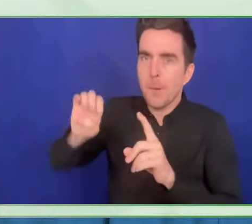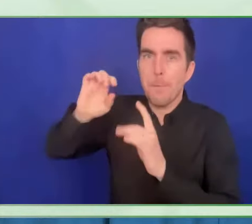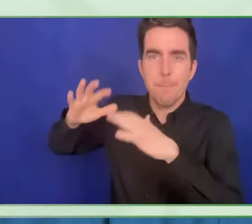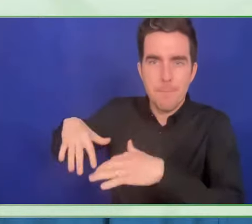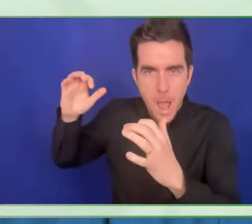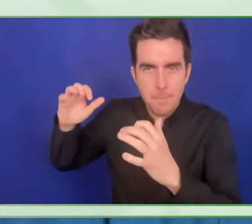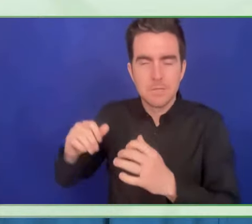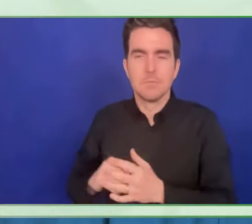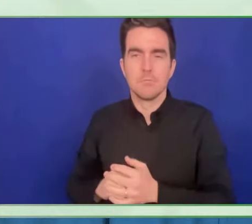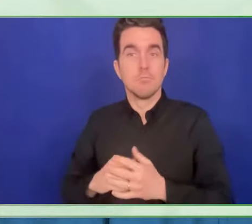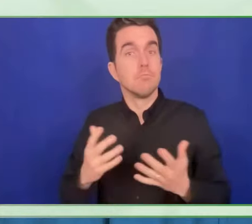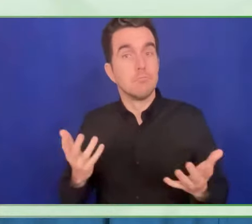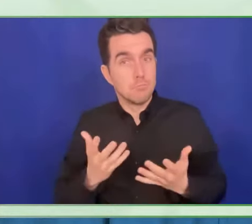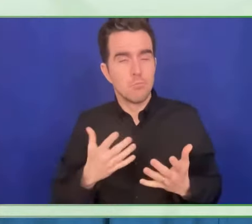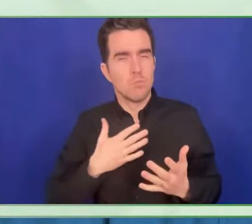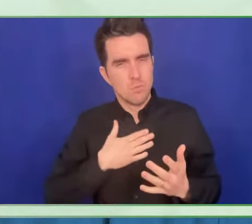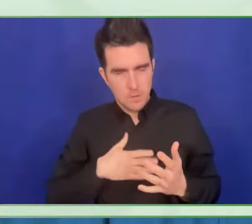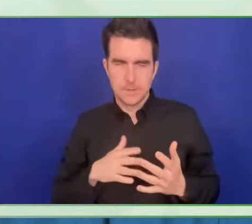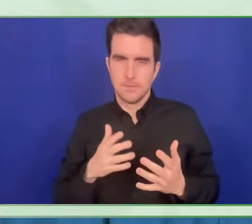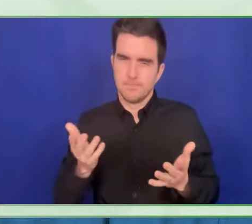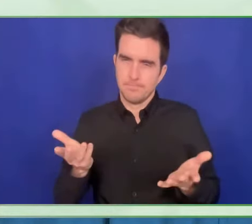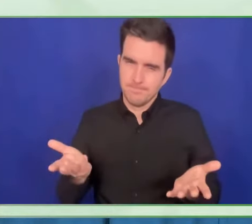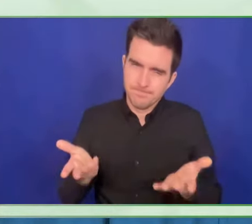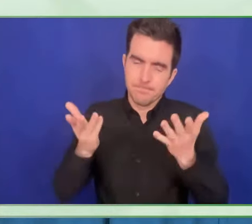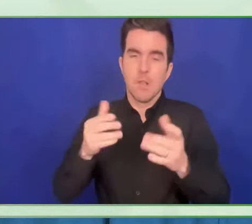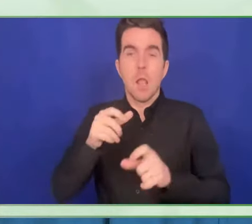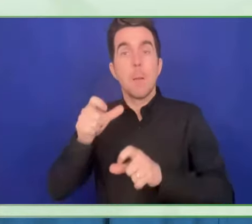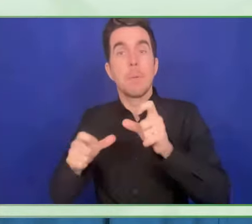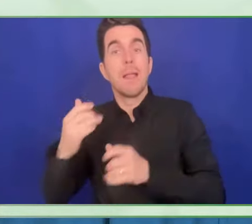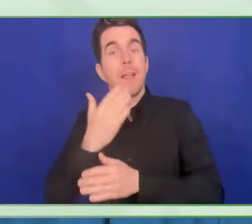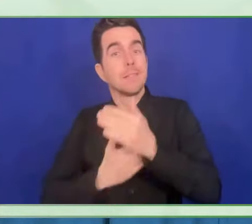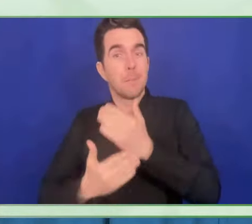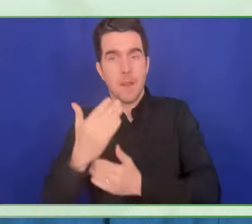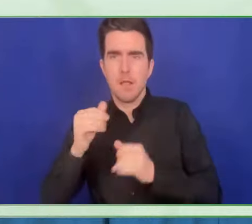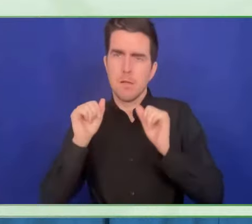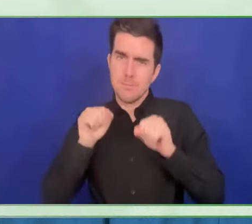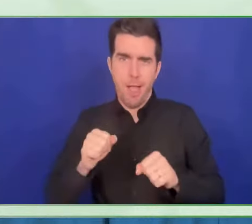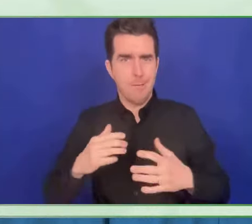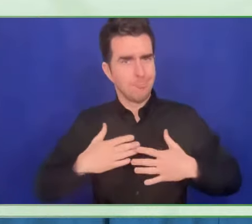The third area is about quality of life and independent living.